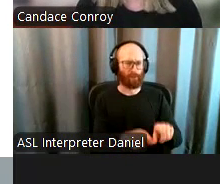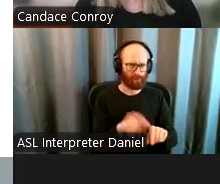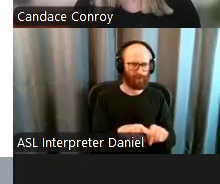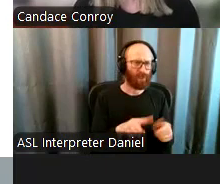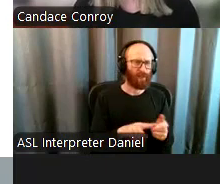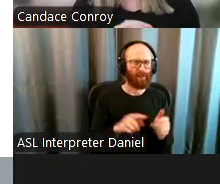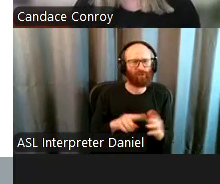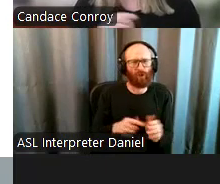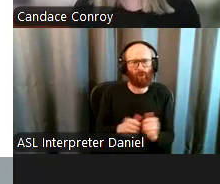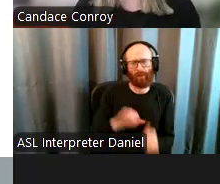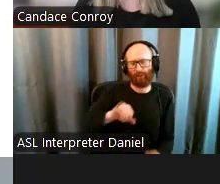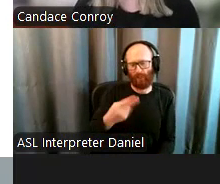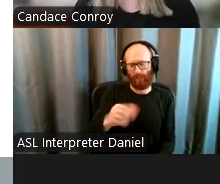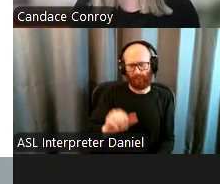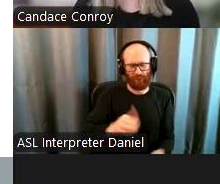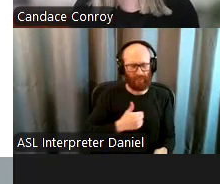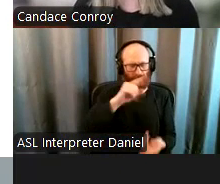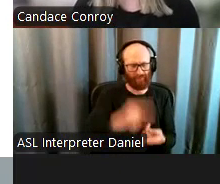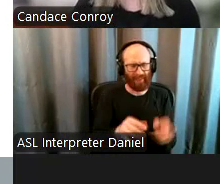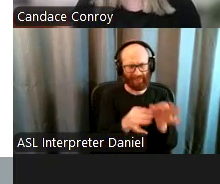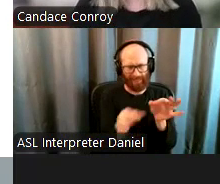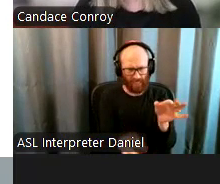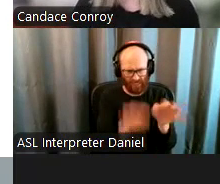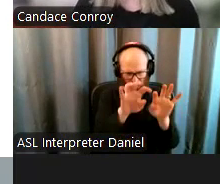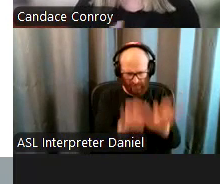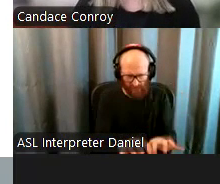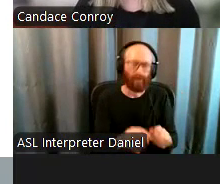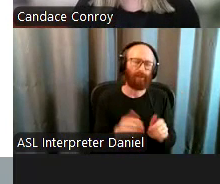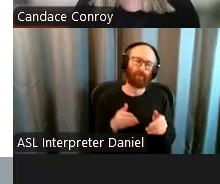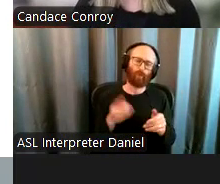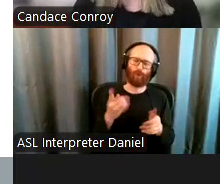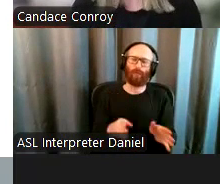text is a way to differentiate and modify; again, incorporating in that UDL